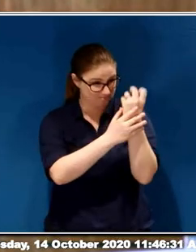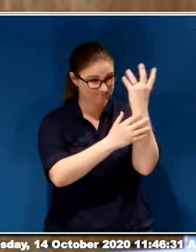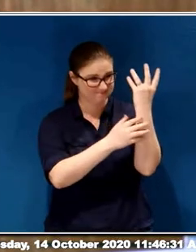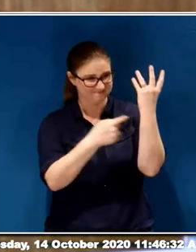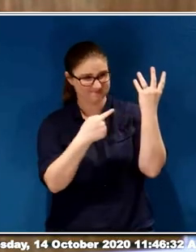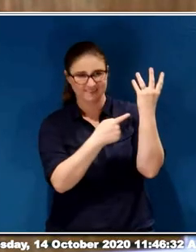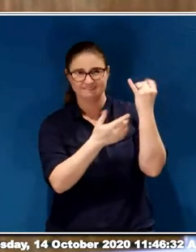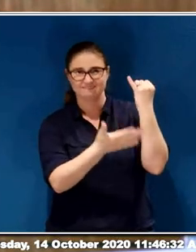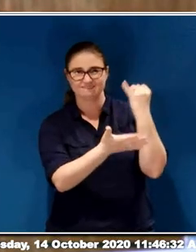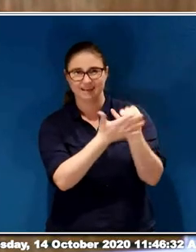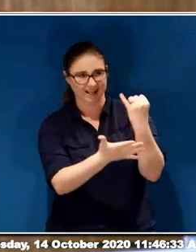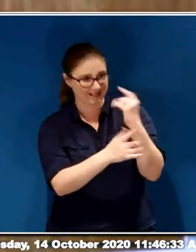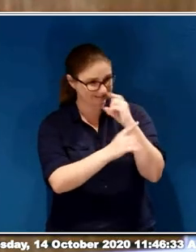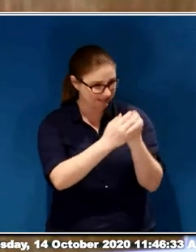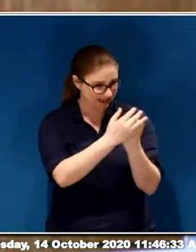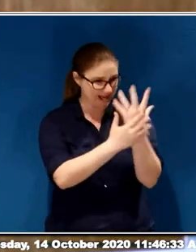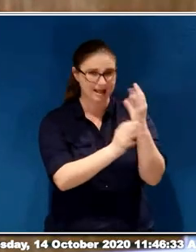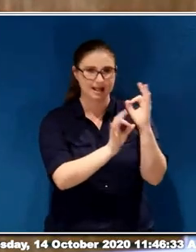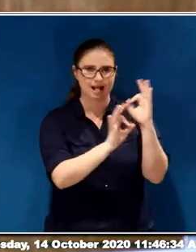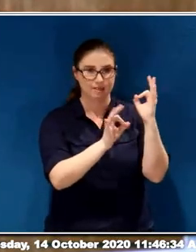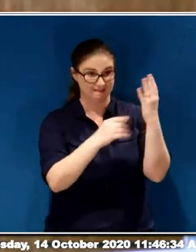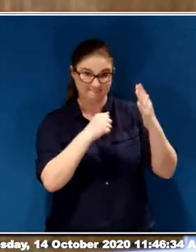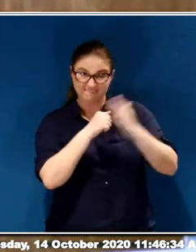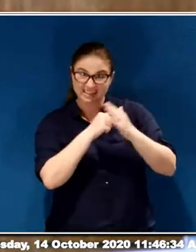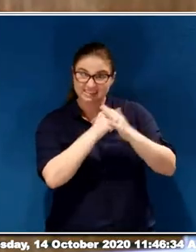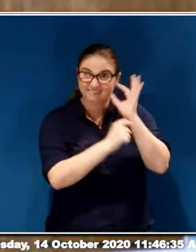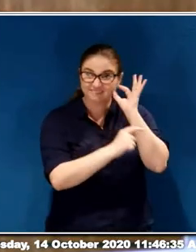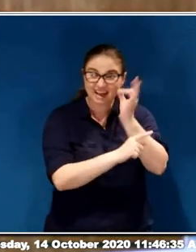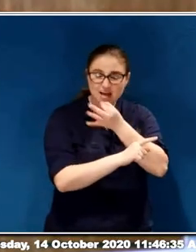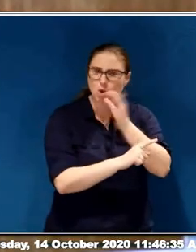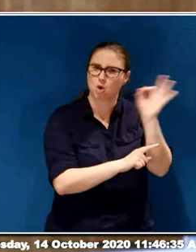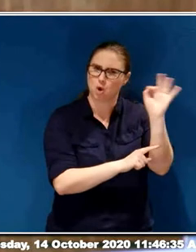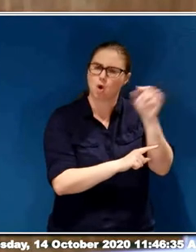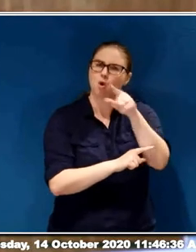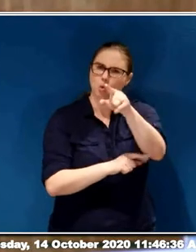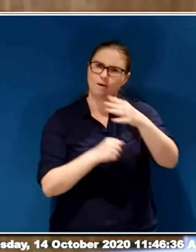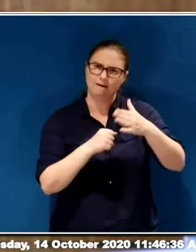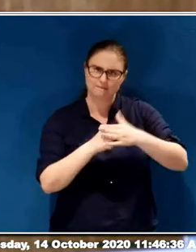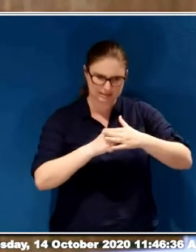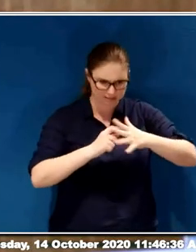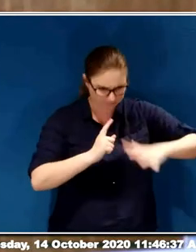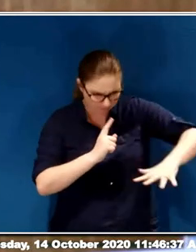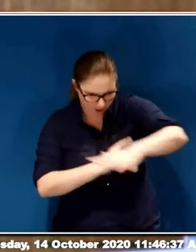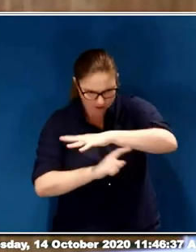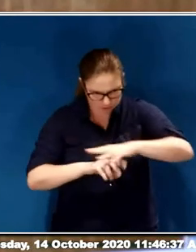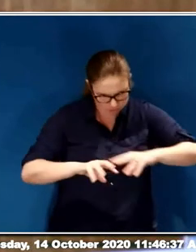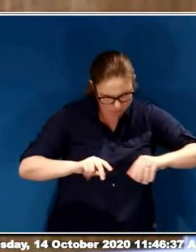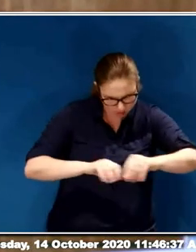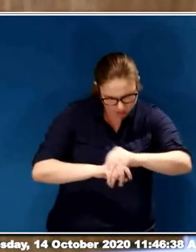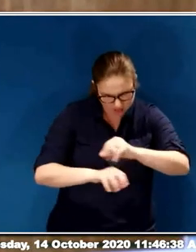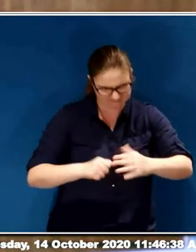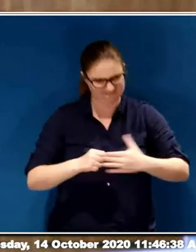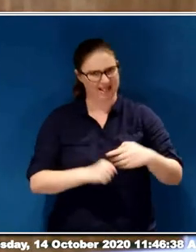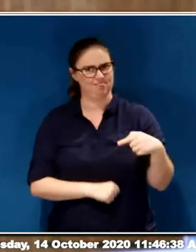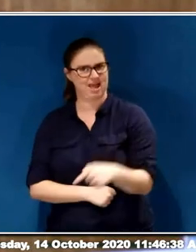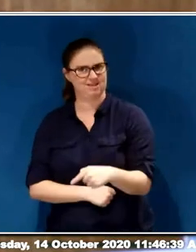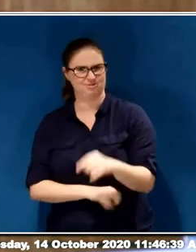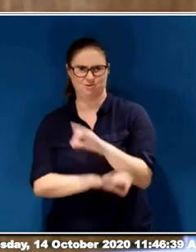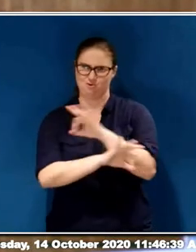Thank you. Thank you, Sarah. I will ask the other Commissioners if they have any questions. I will start with Commissioner Galbally.